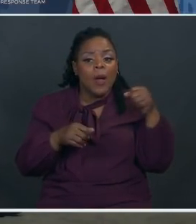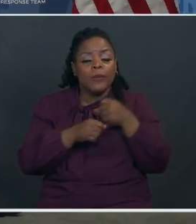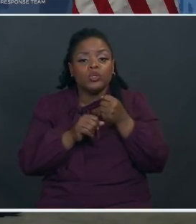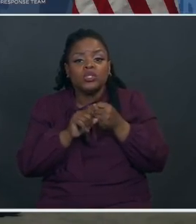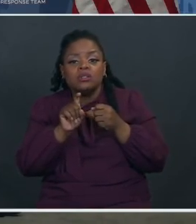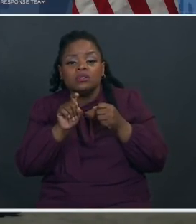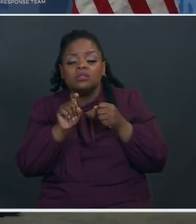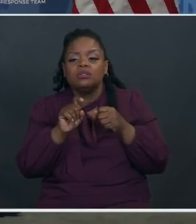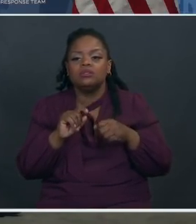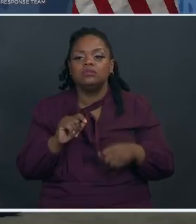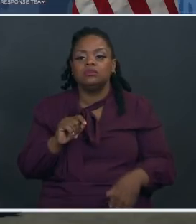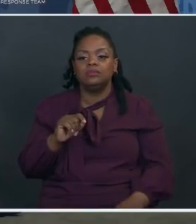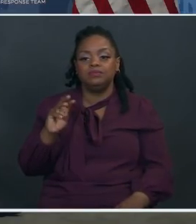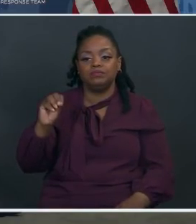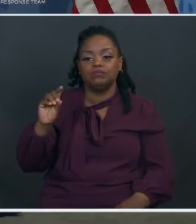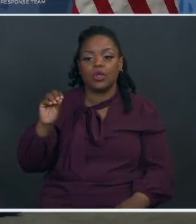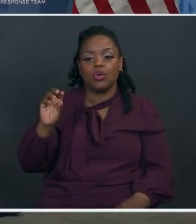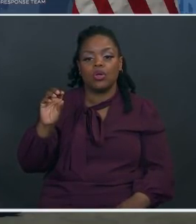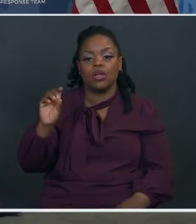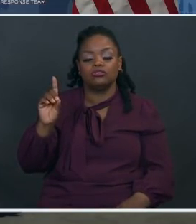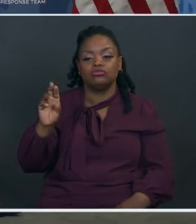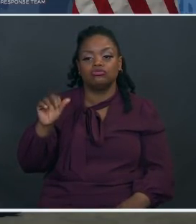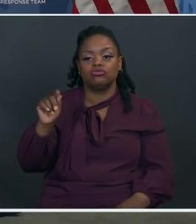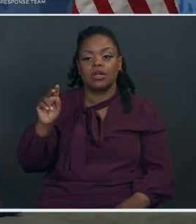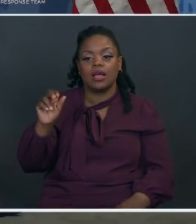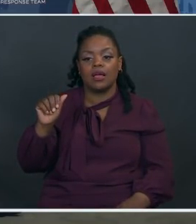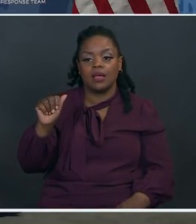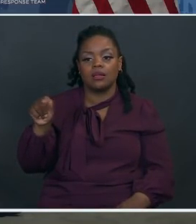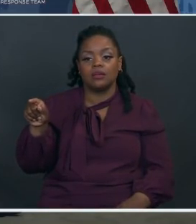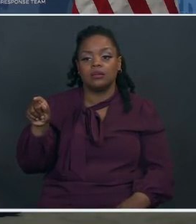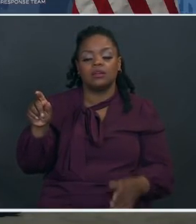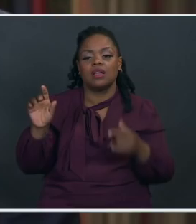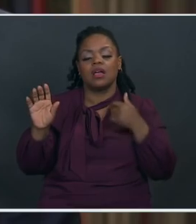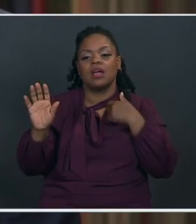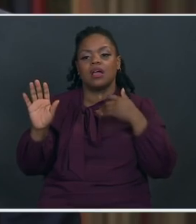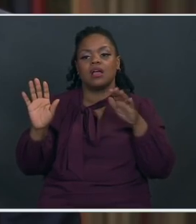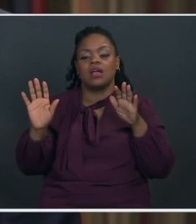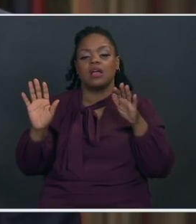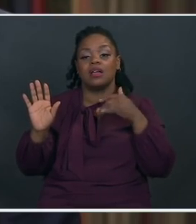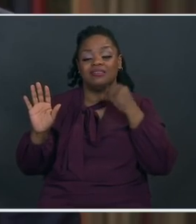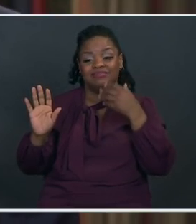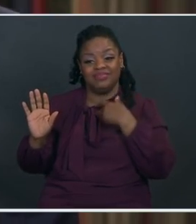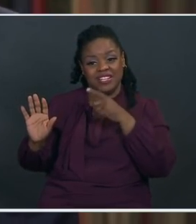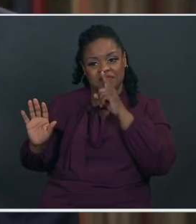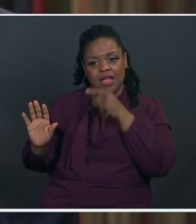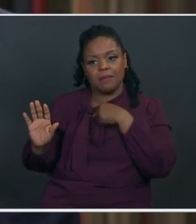by using the DPA to do that. Mr. Slavitt: Well, I don't want to I don't want to talk about specific names per say,